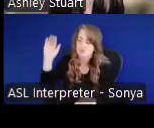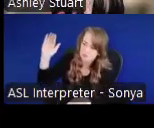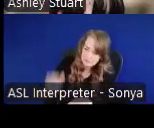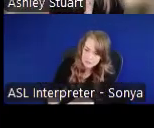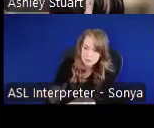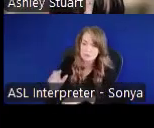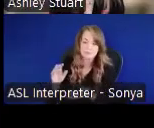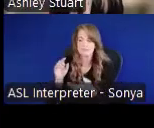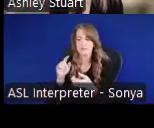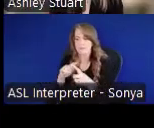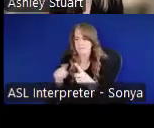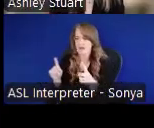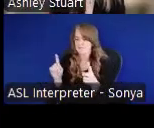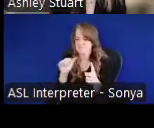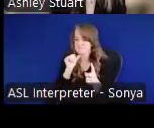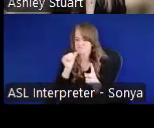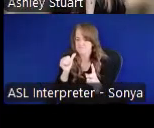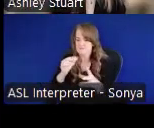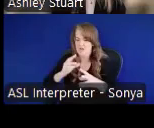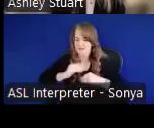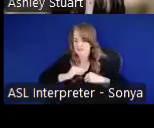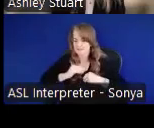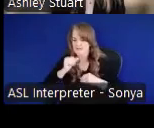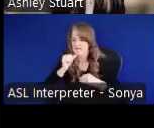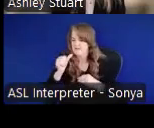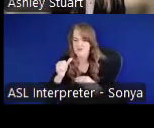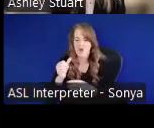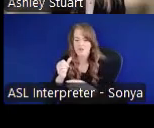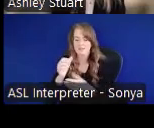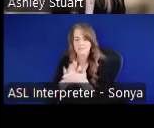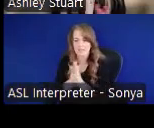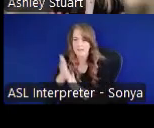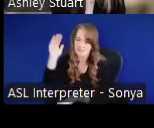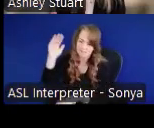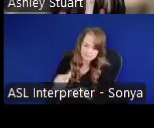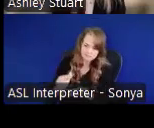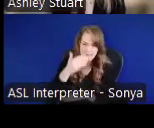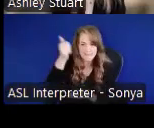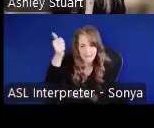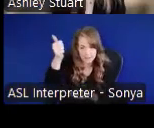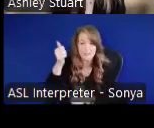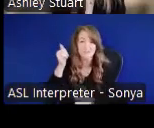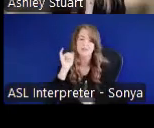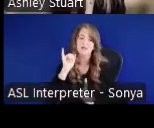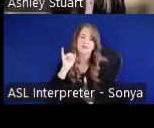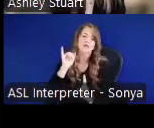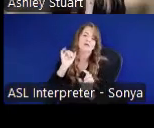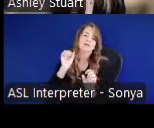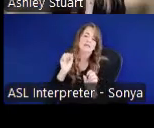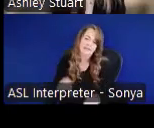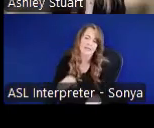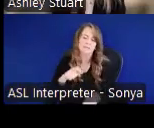efforts aren't really resulting in the tantrum reducing again. This might be a time for some intervention.